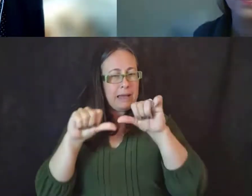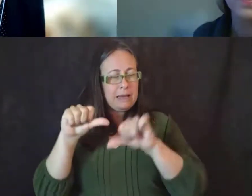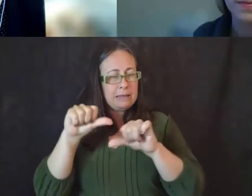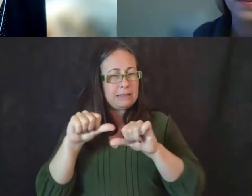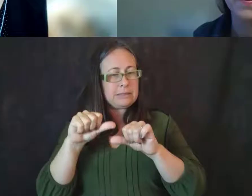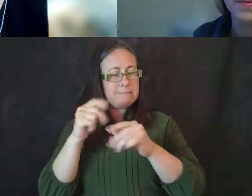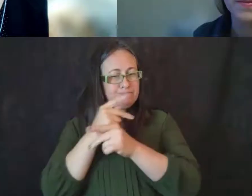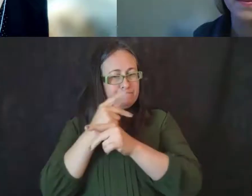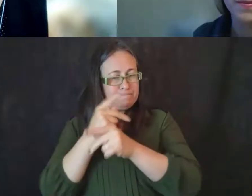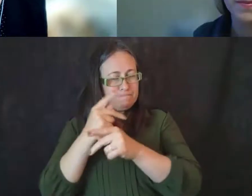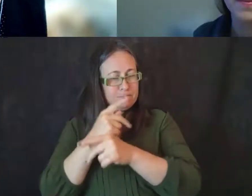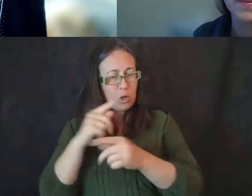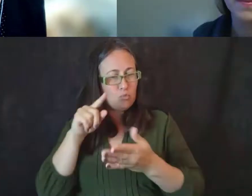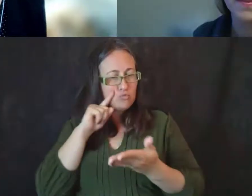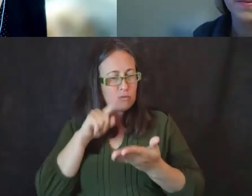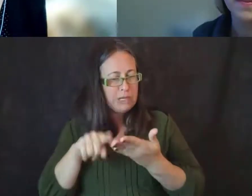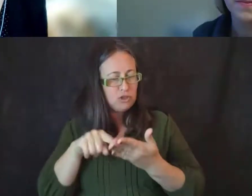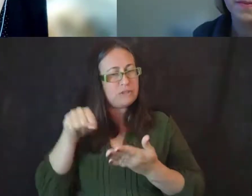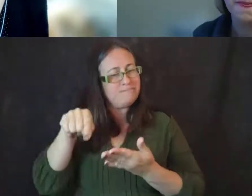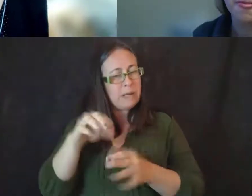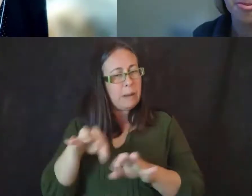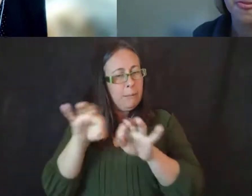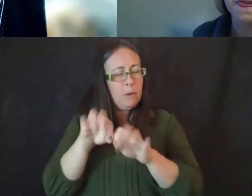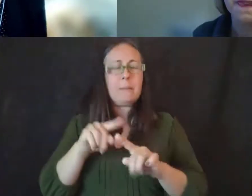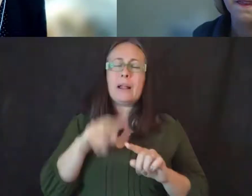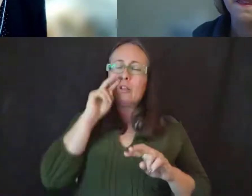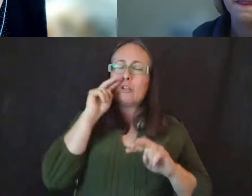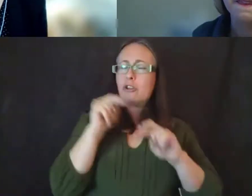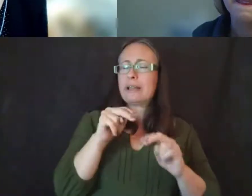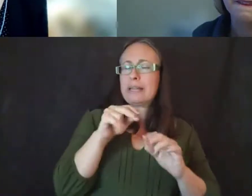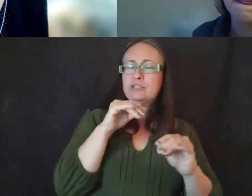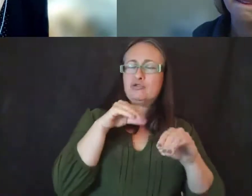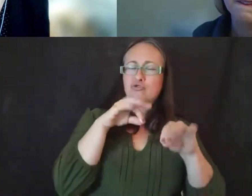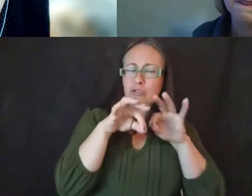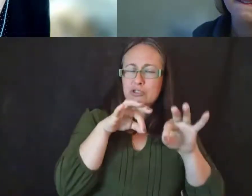So look at the instructions, and it's not as cut and dry,